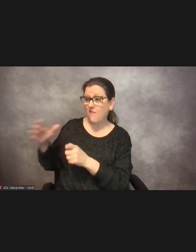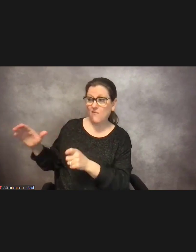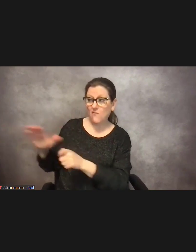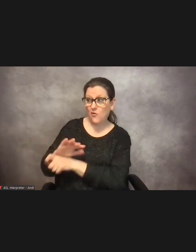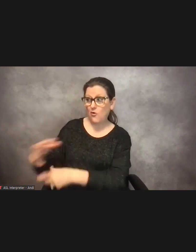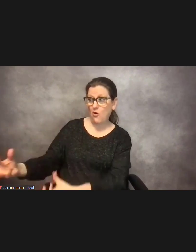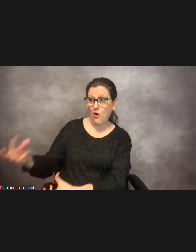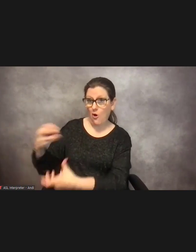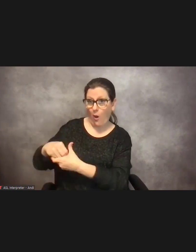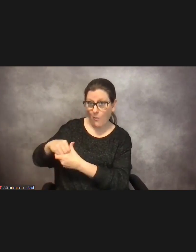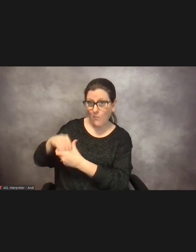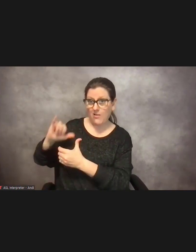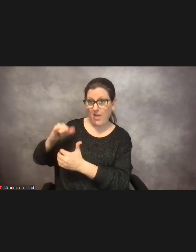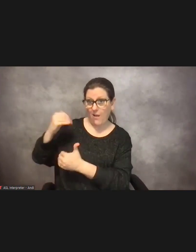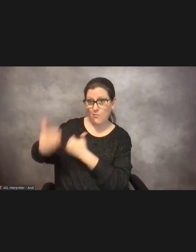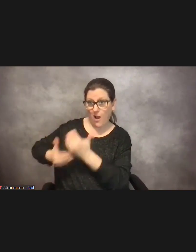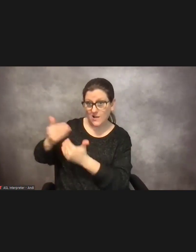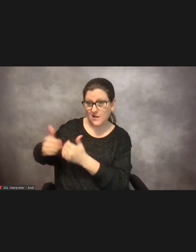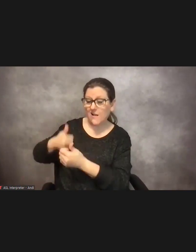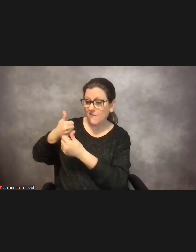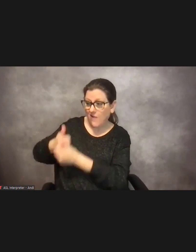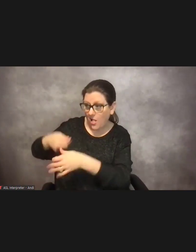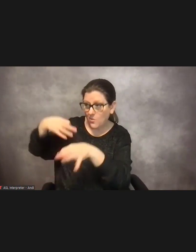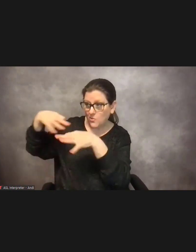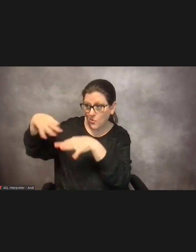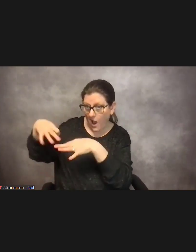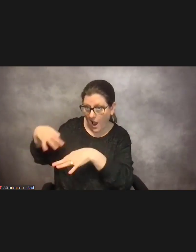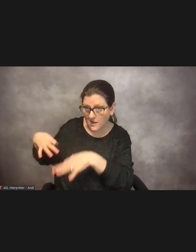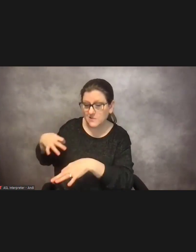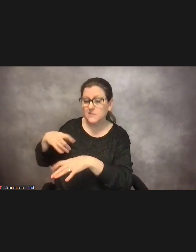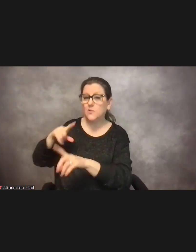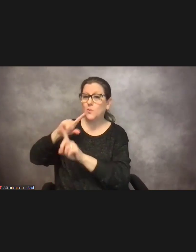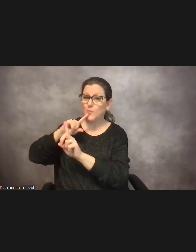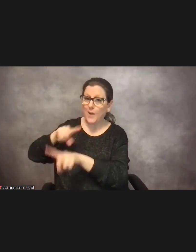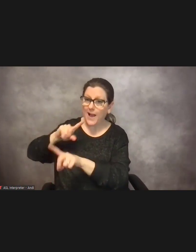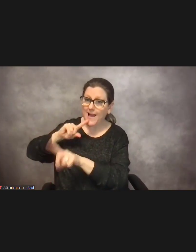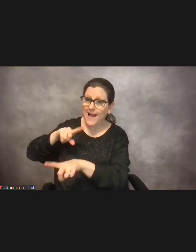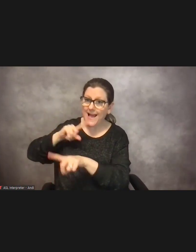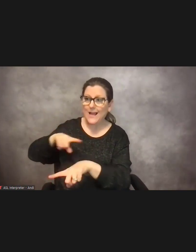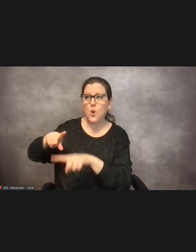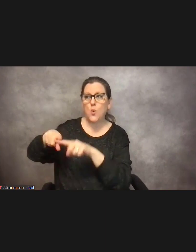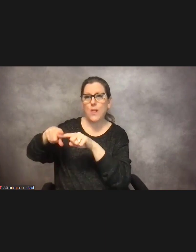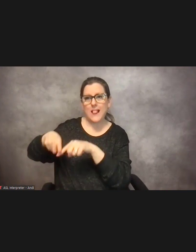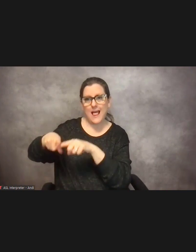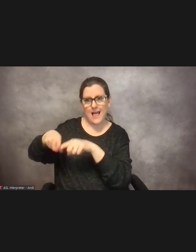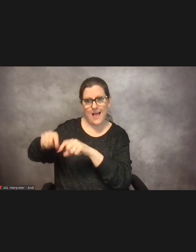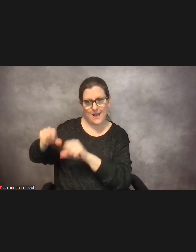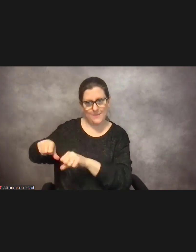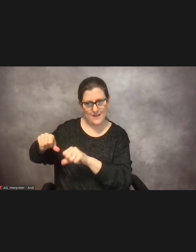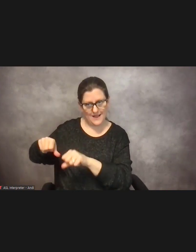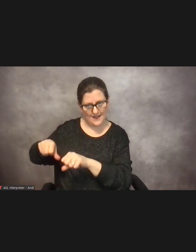participants in the process, following directions and responding reliably.